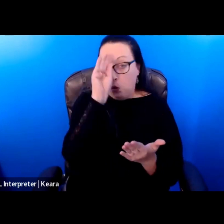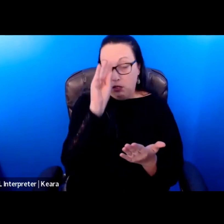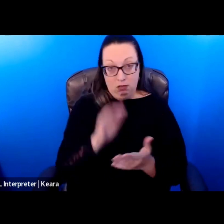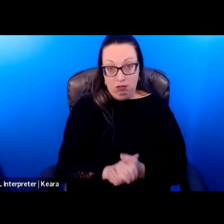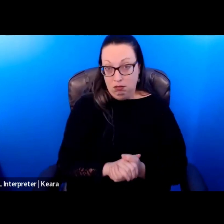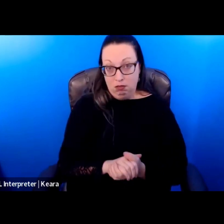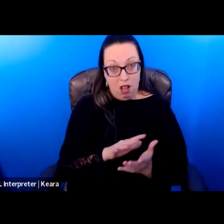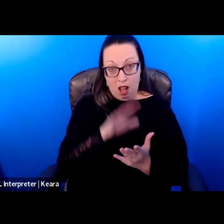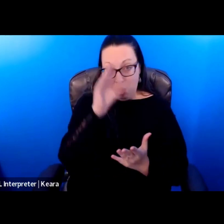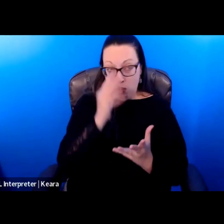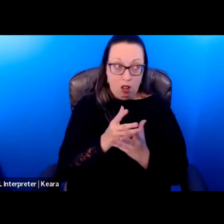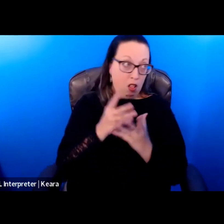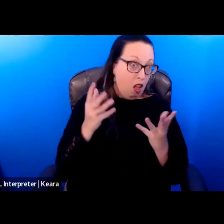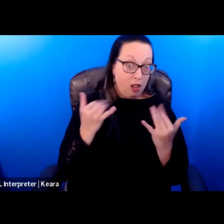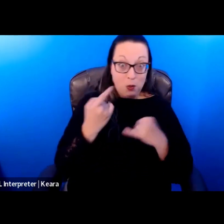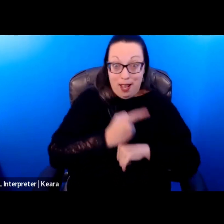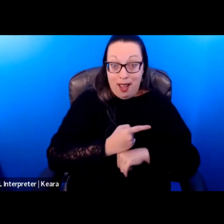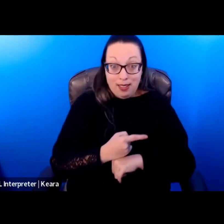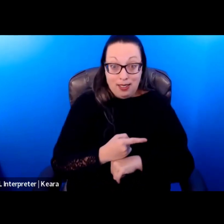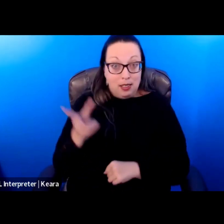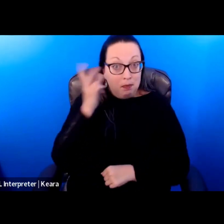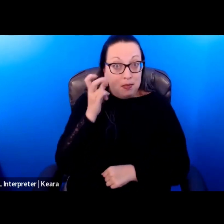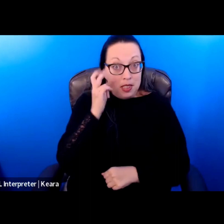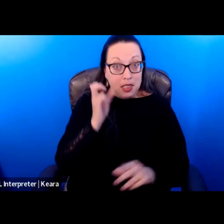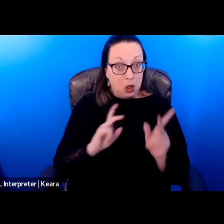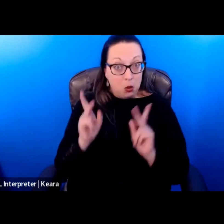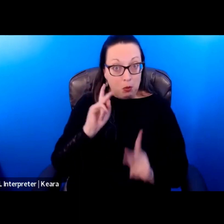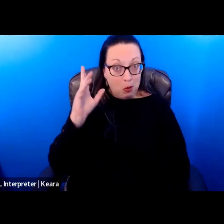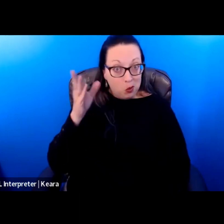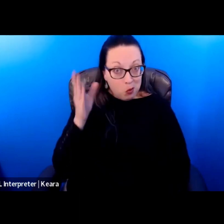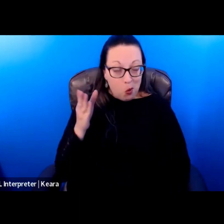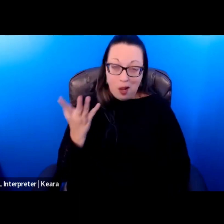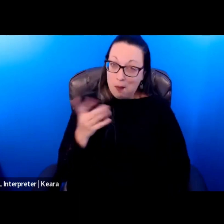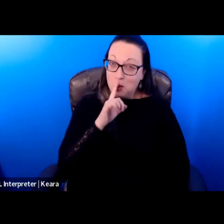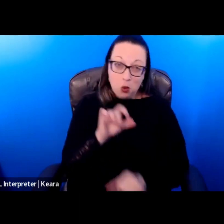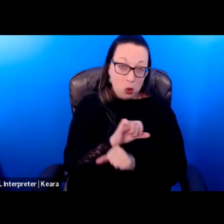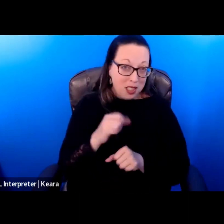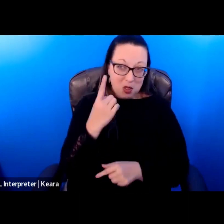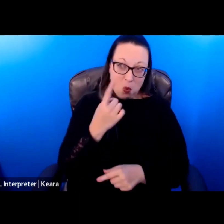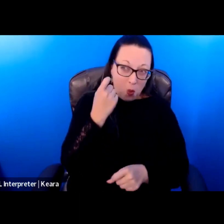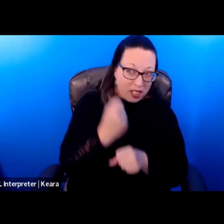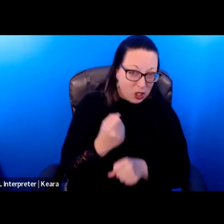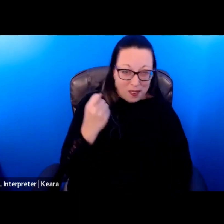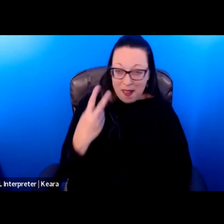individuals who spoke. I mean, it's literally been about just a year and a half in regards to them. You know, knowing that I